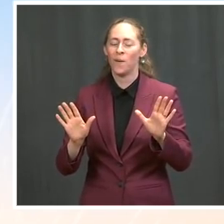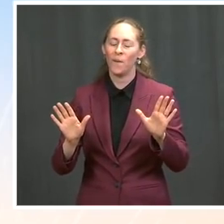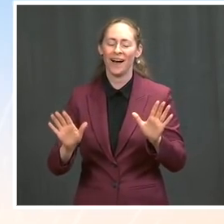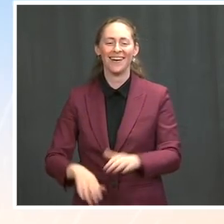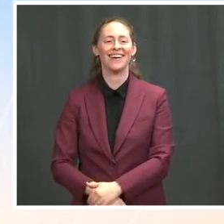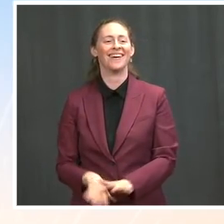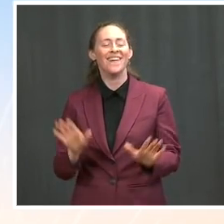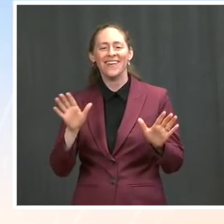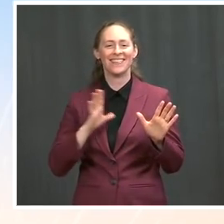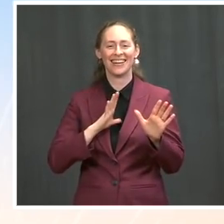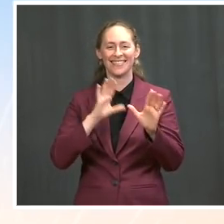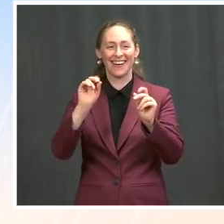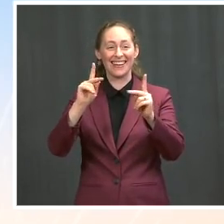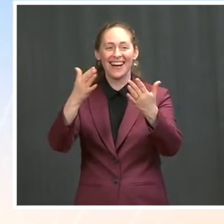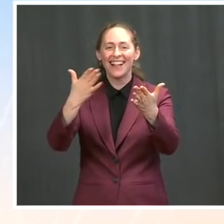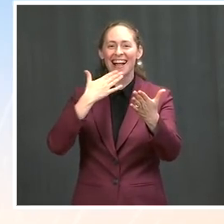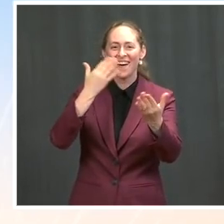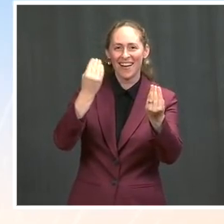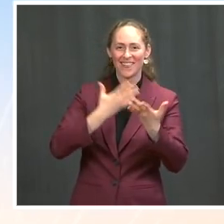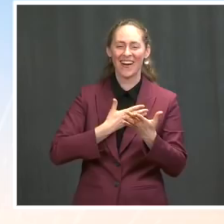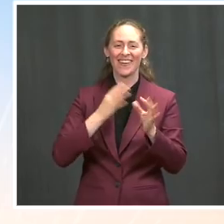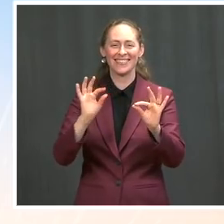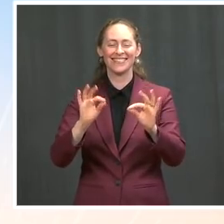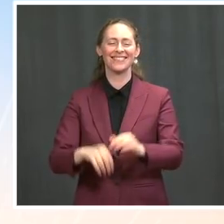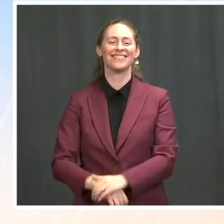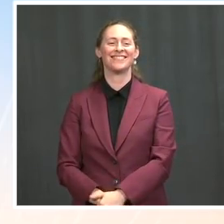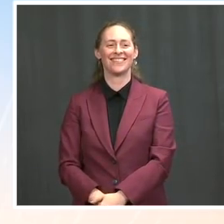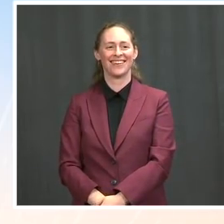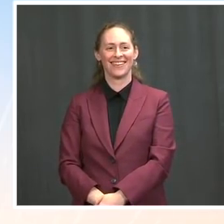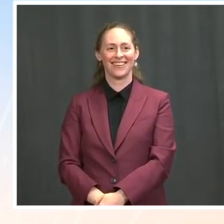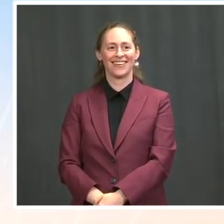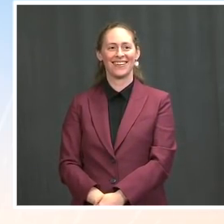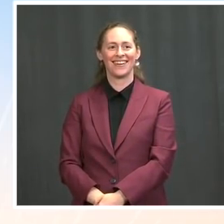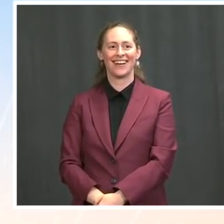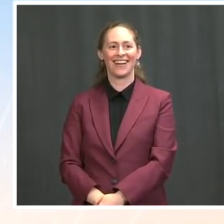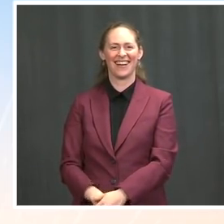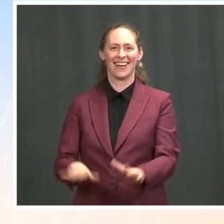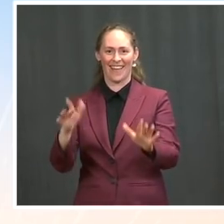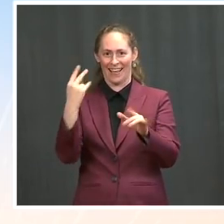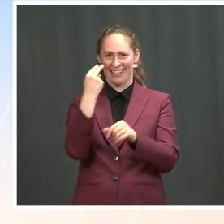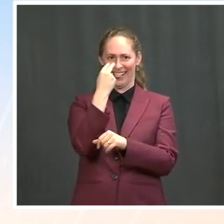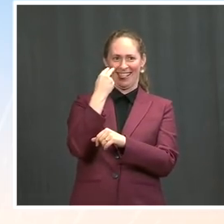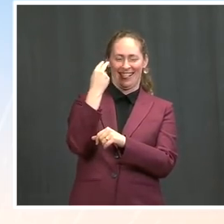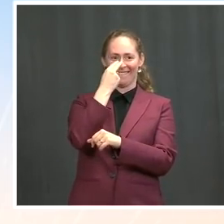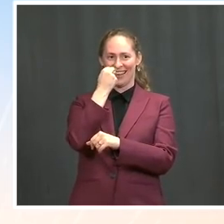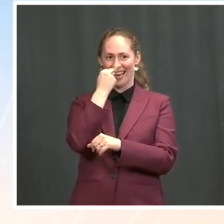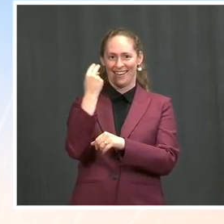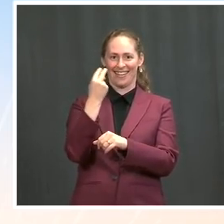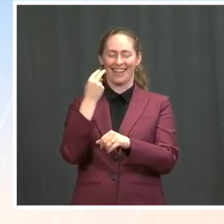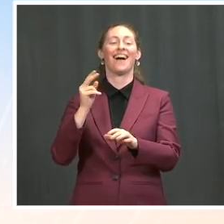Ms. Psaki: I appreciate it. I was like, "Is there breaking news?" But it's just -- yeah, there you go. Okay. The Press: Yes.